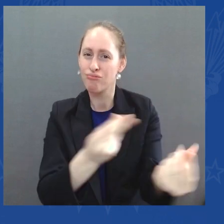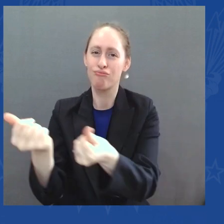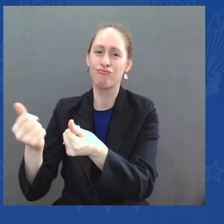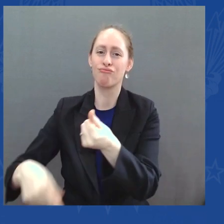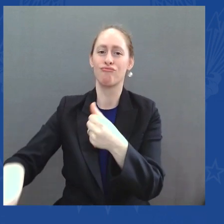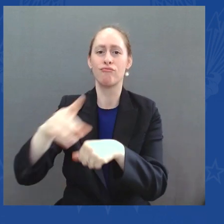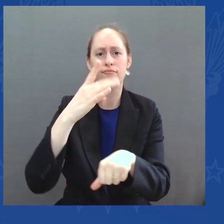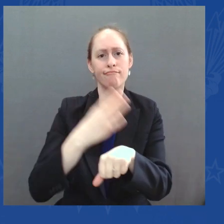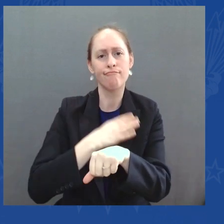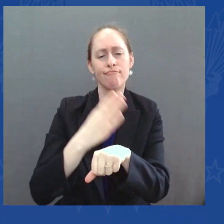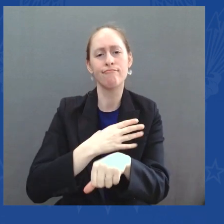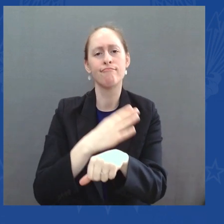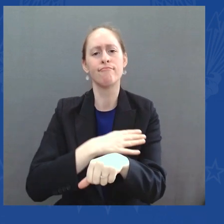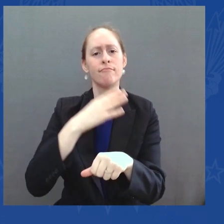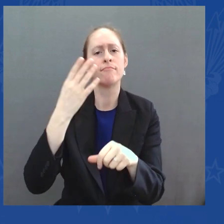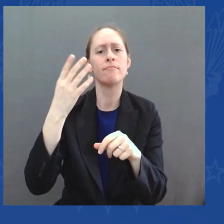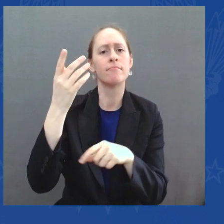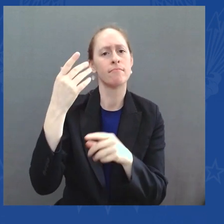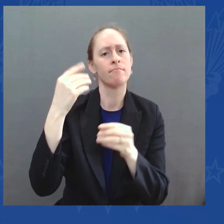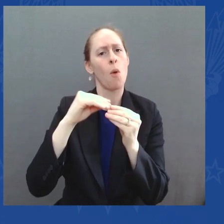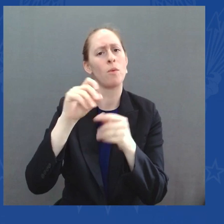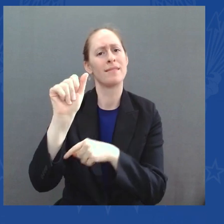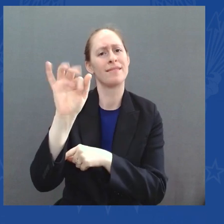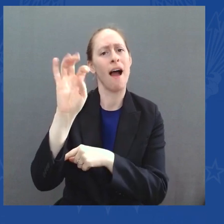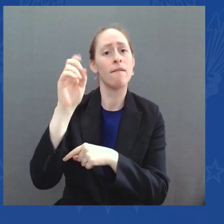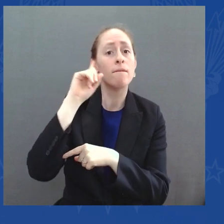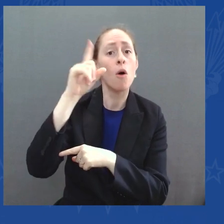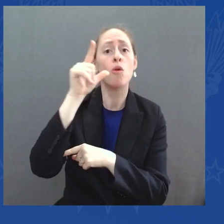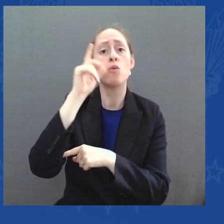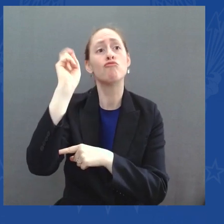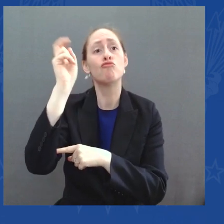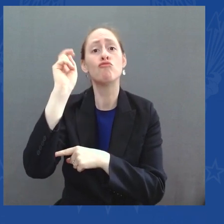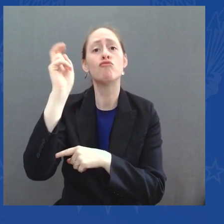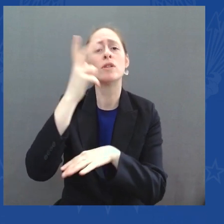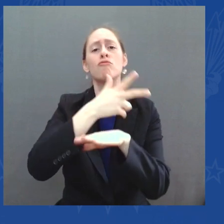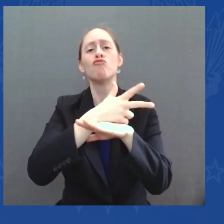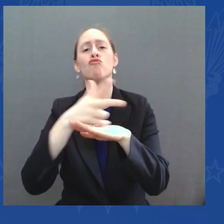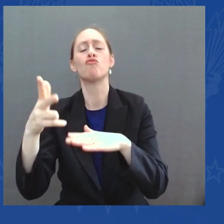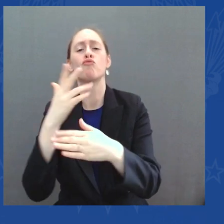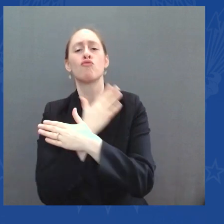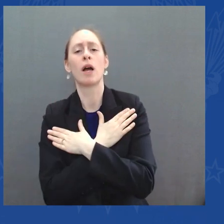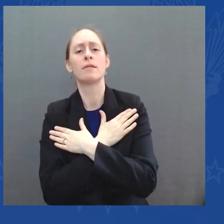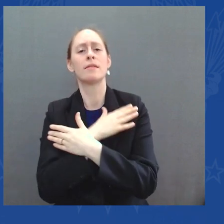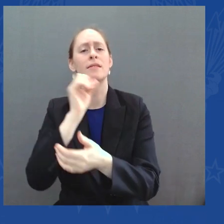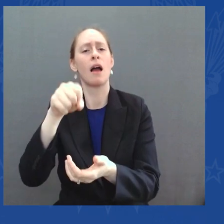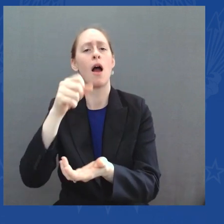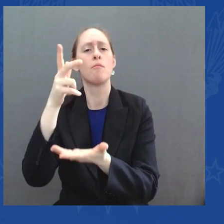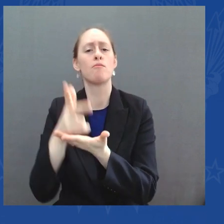that is such a central issue for truckers today. These actions are going to help us recruit more drivers and just as importantly,